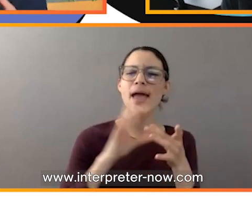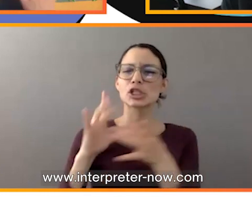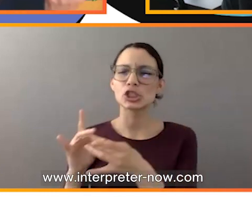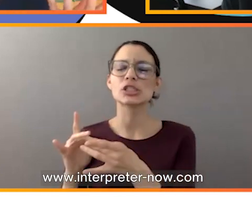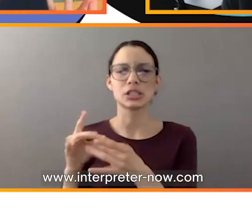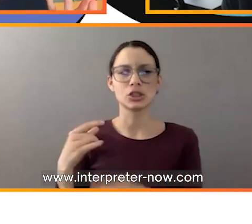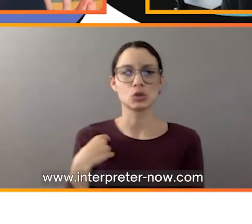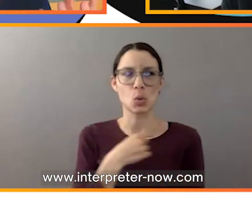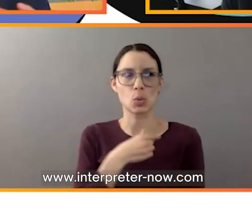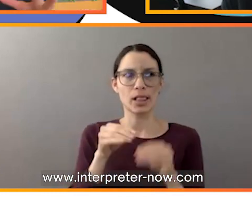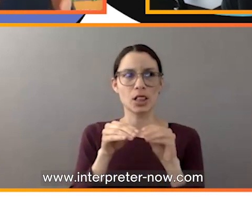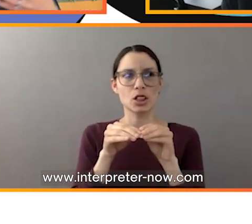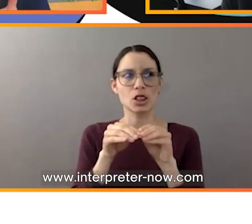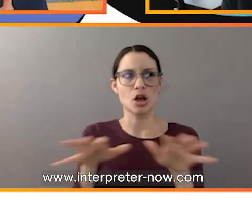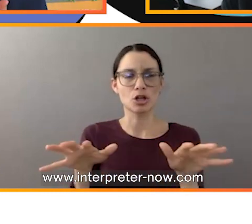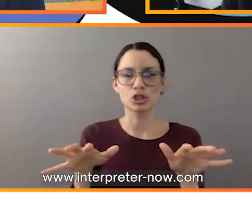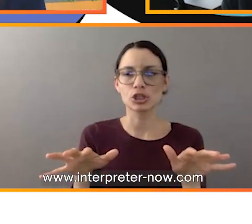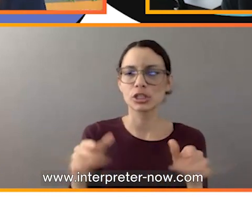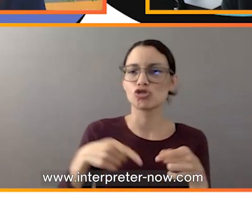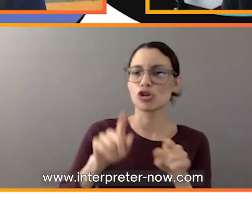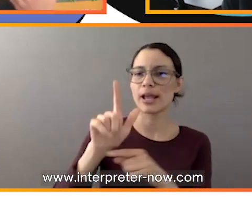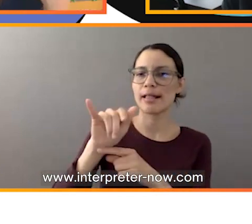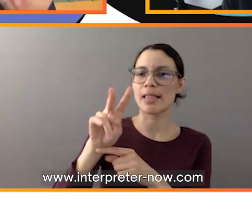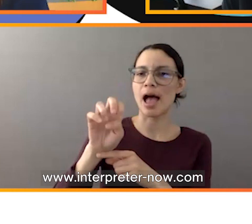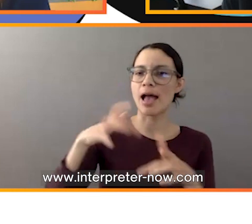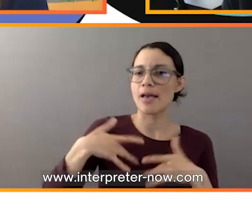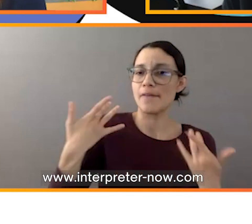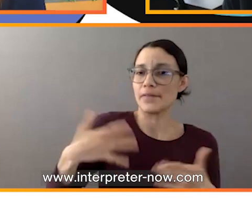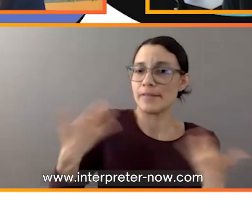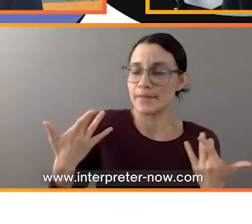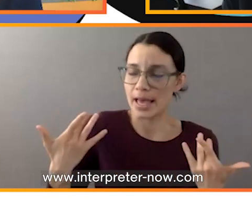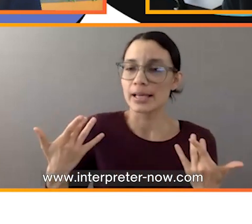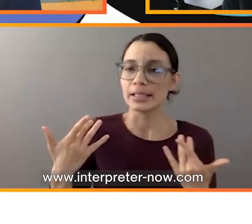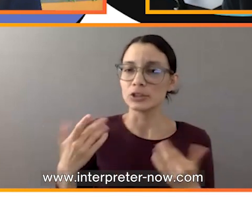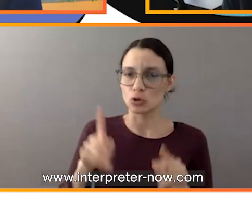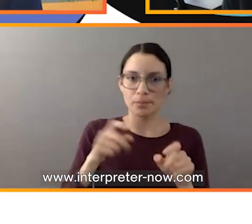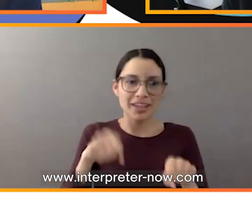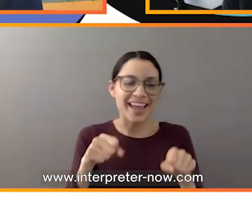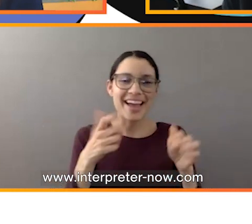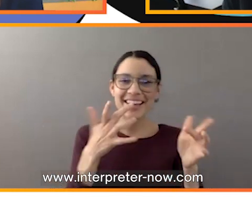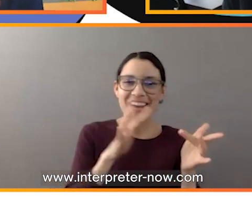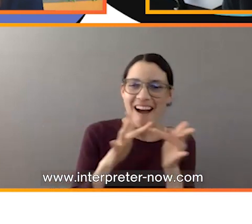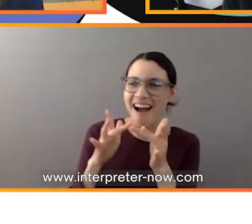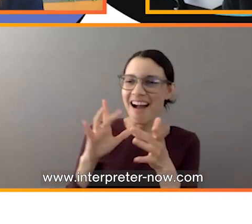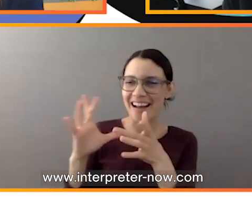So we originally launched it in live events, so people could connect with one another at the same time.